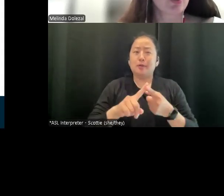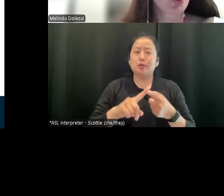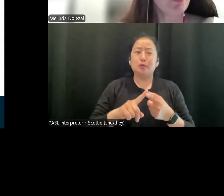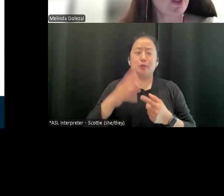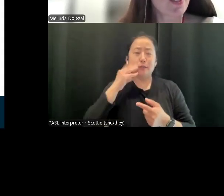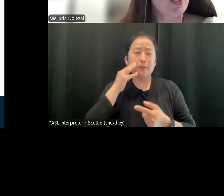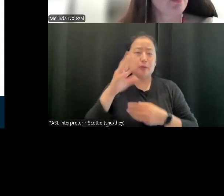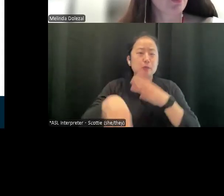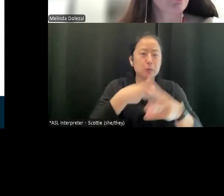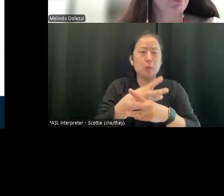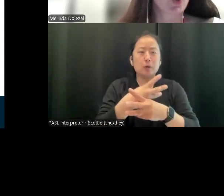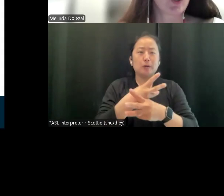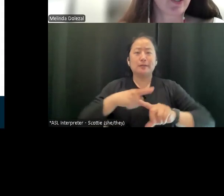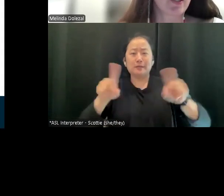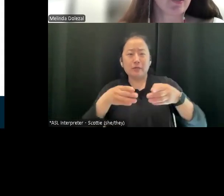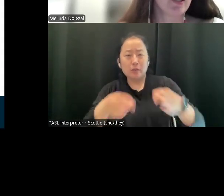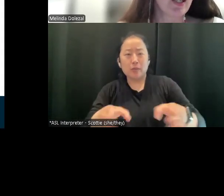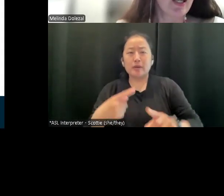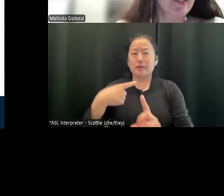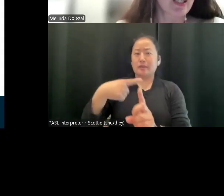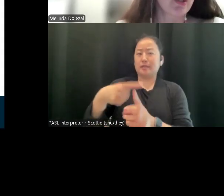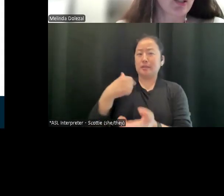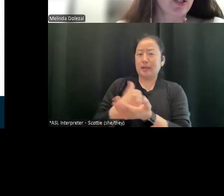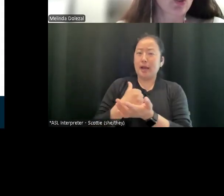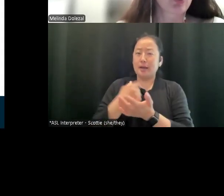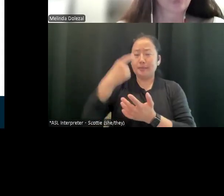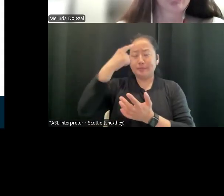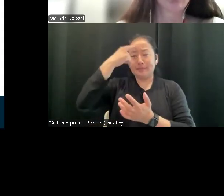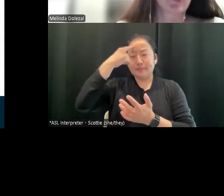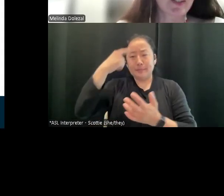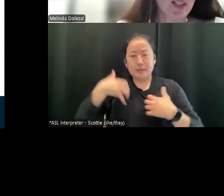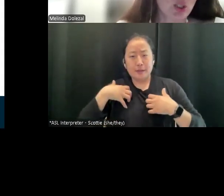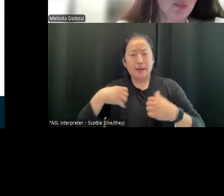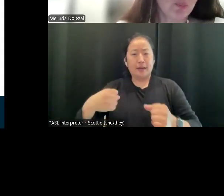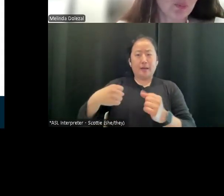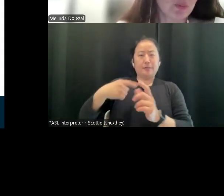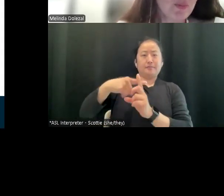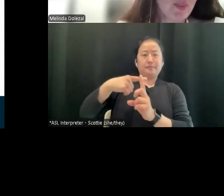contributes to improved mental well-being, as gaming can be a source of joy and relaxation,